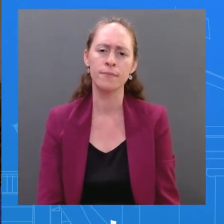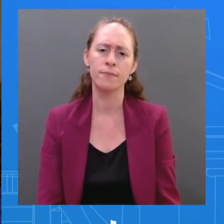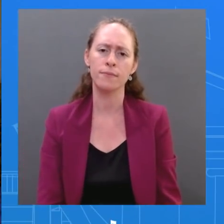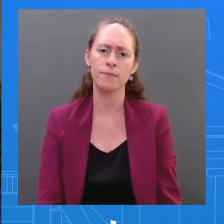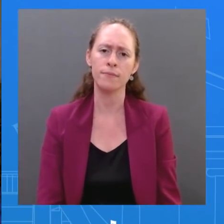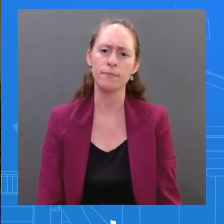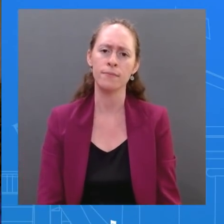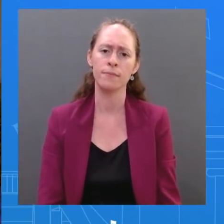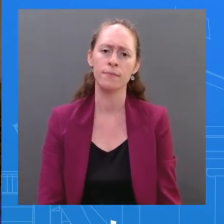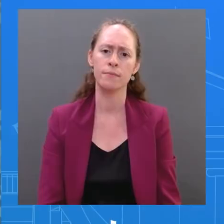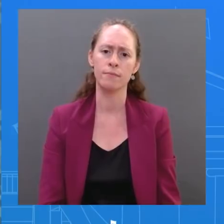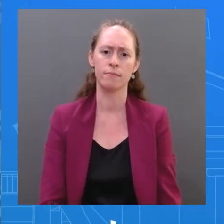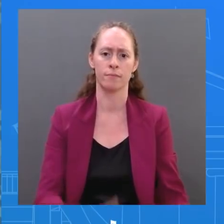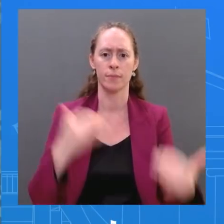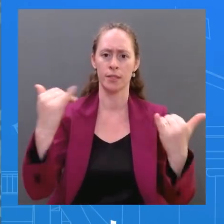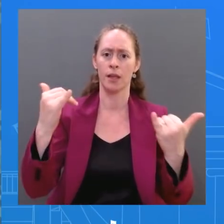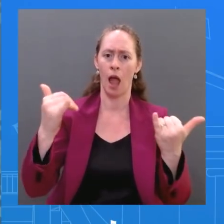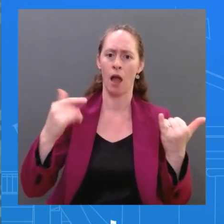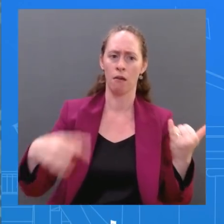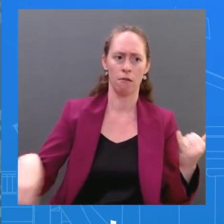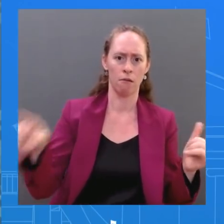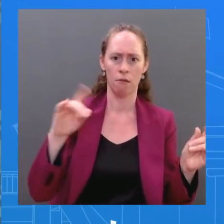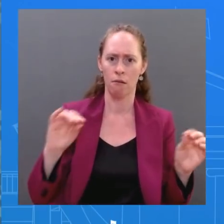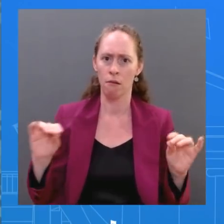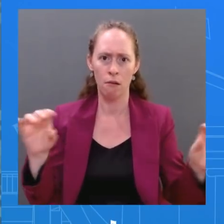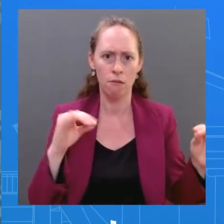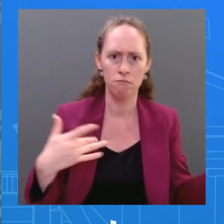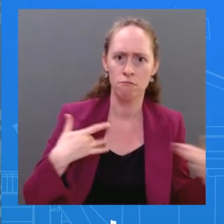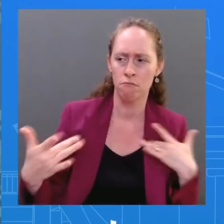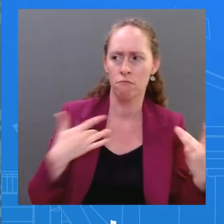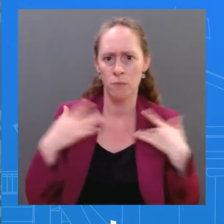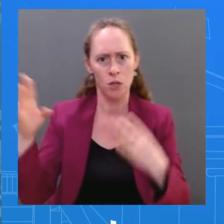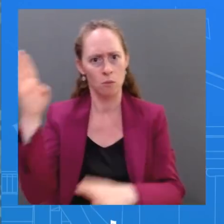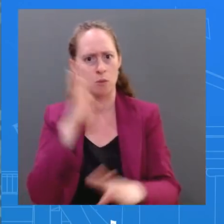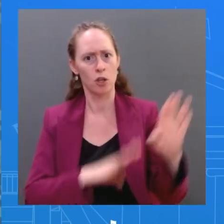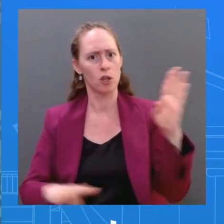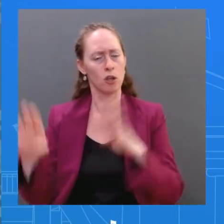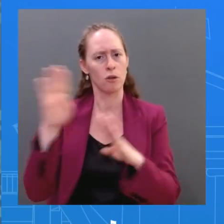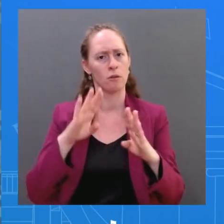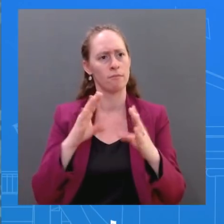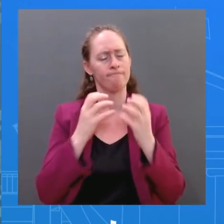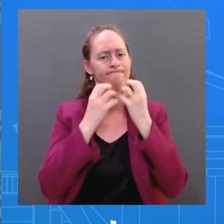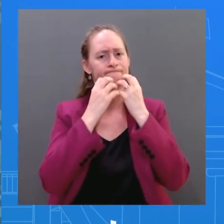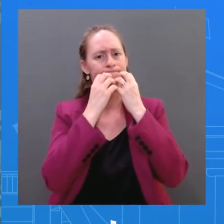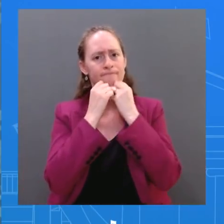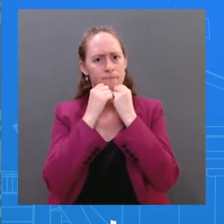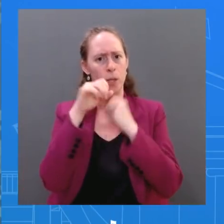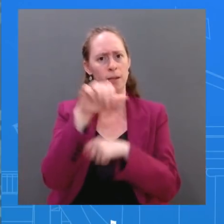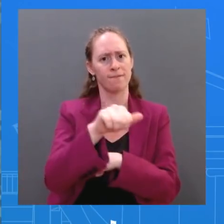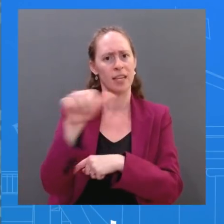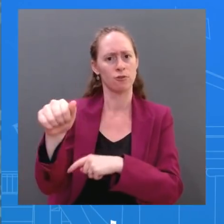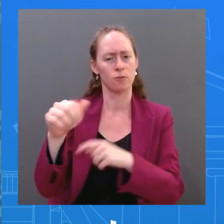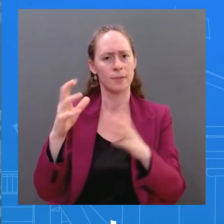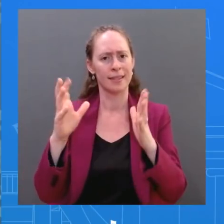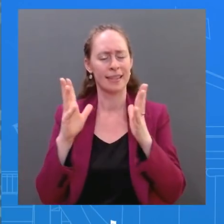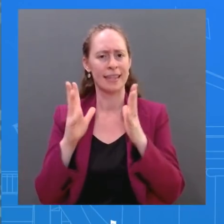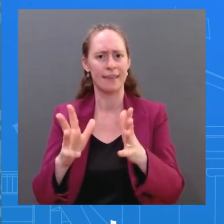Ms. Jean-Pierre: So, April, the President has been very clear about these extreme decisions that the Supreme Court has been making --